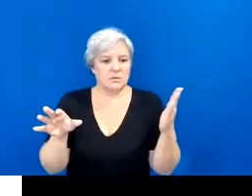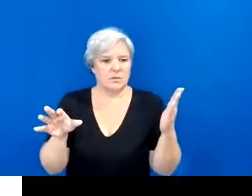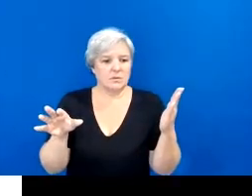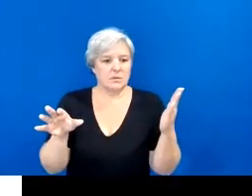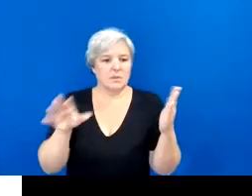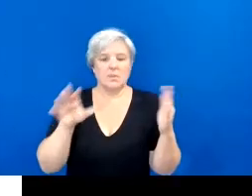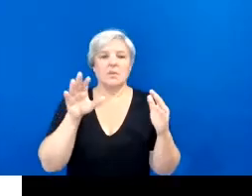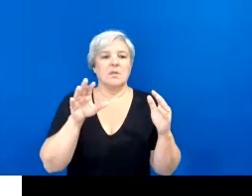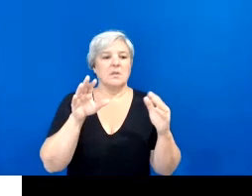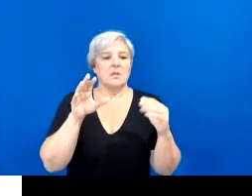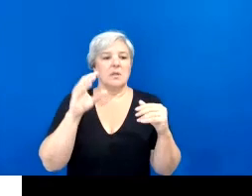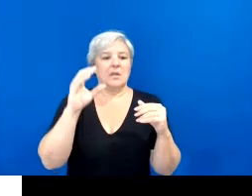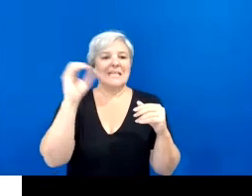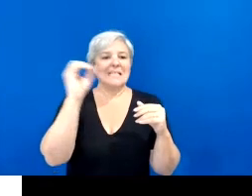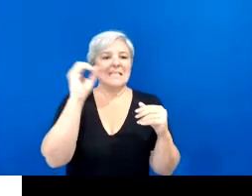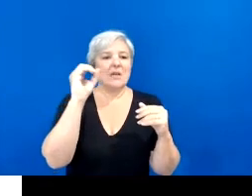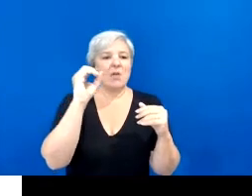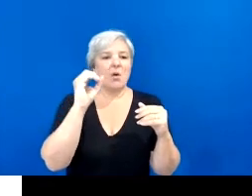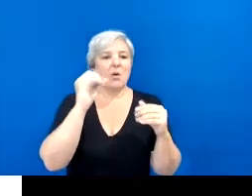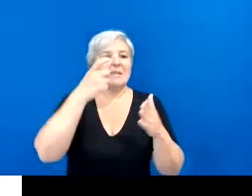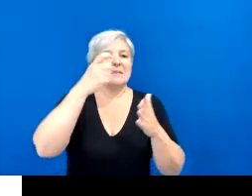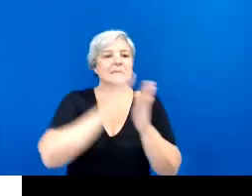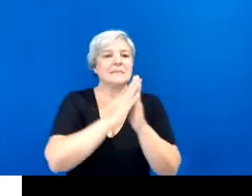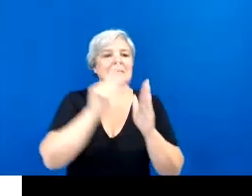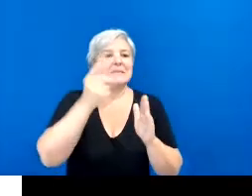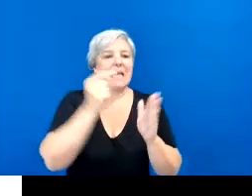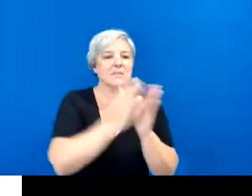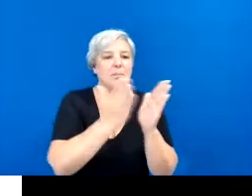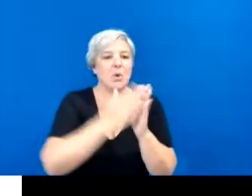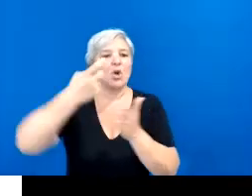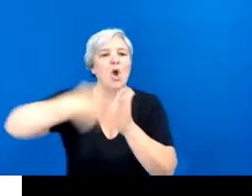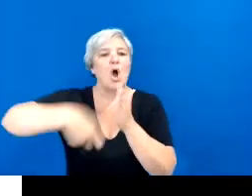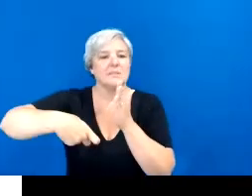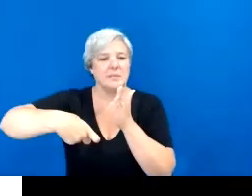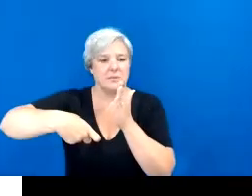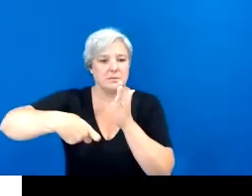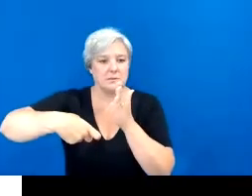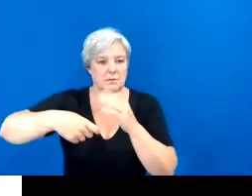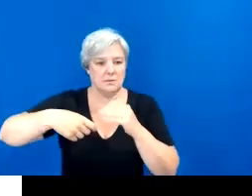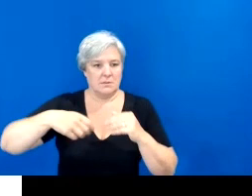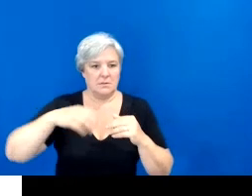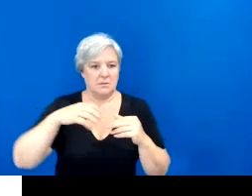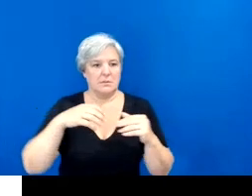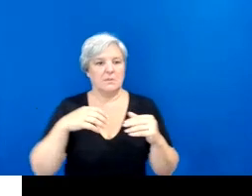It all depends on the permission of the individual source and how you determine what the permissions are.